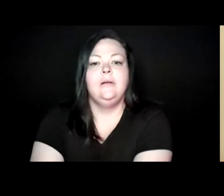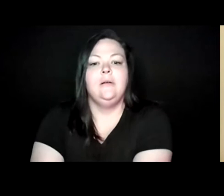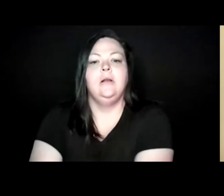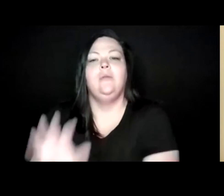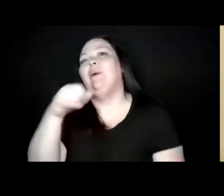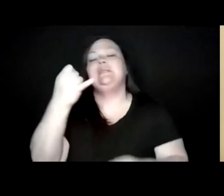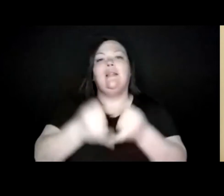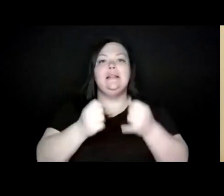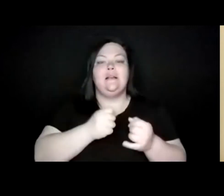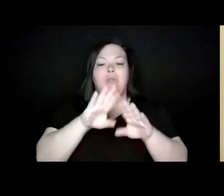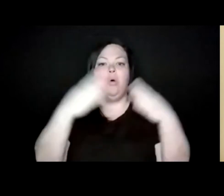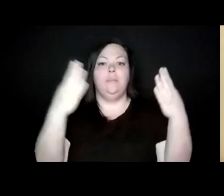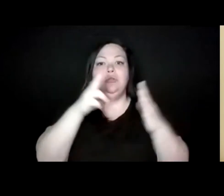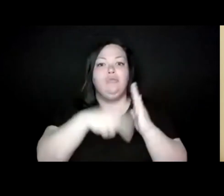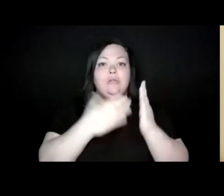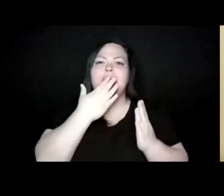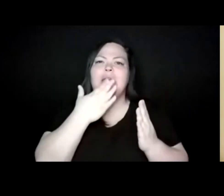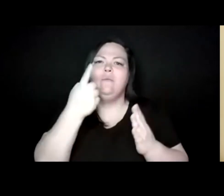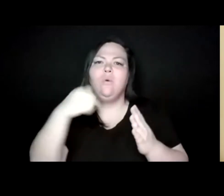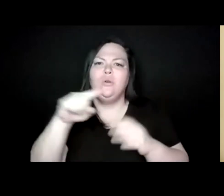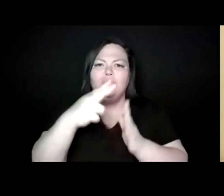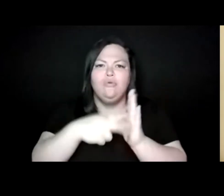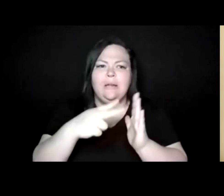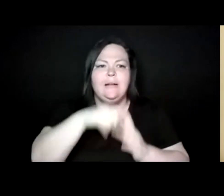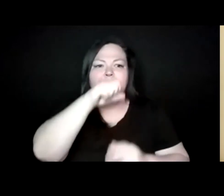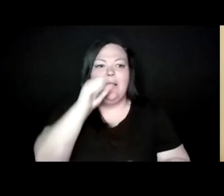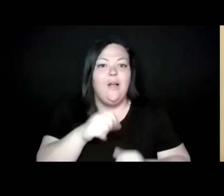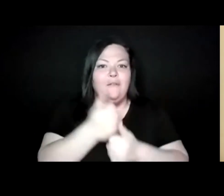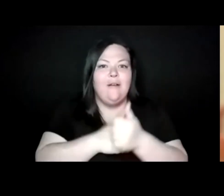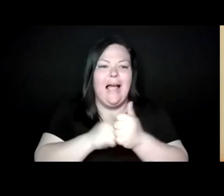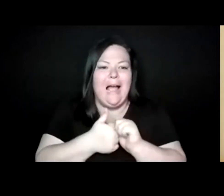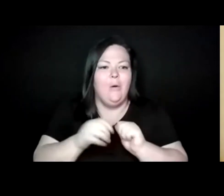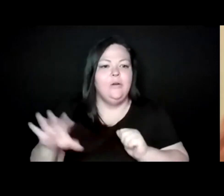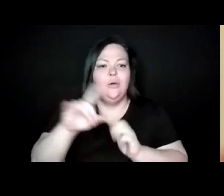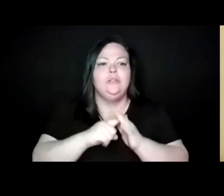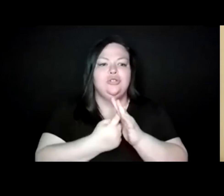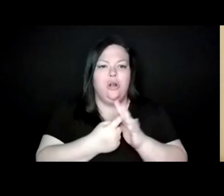you for reading and I love how everybody's poem starts to resonate with one another right?